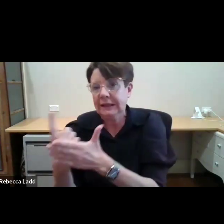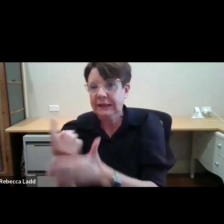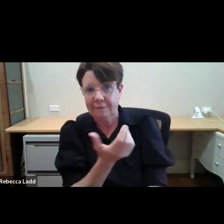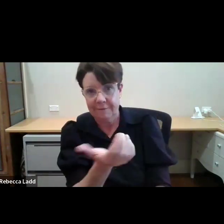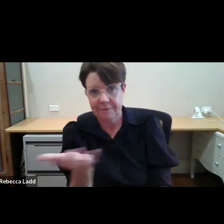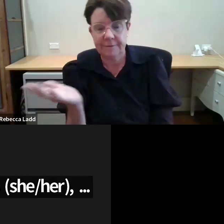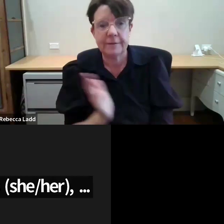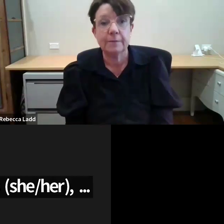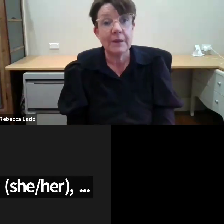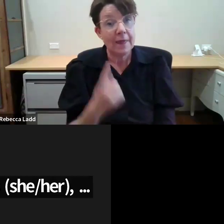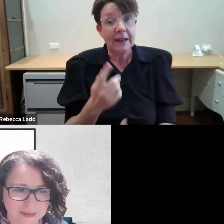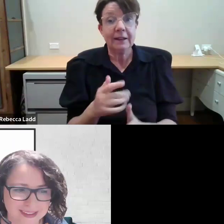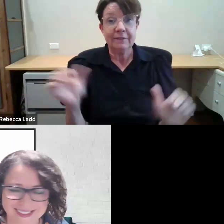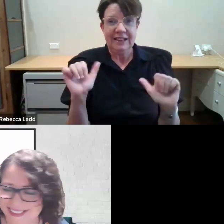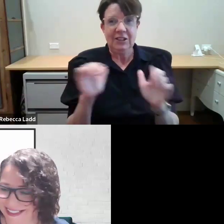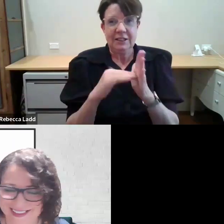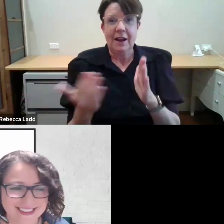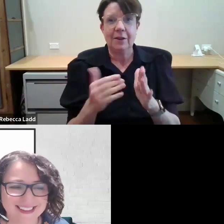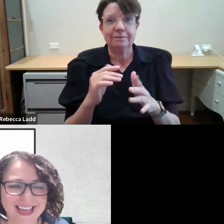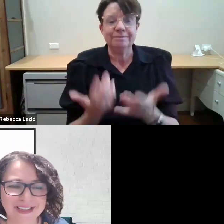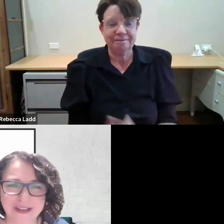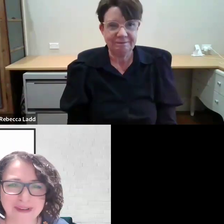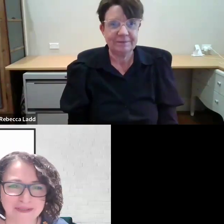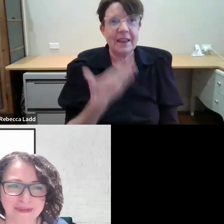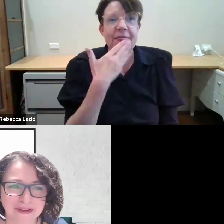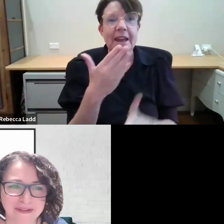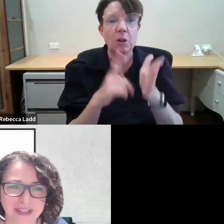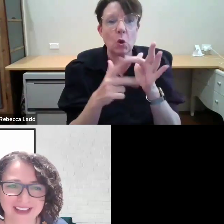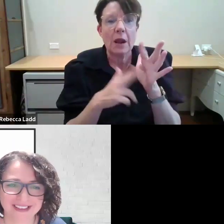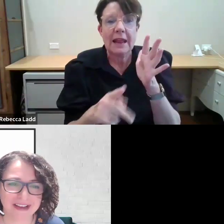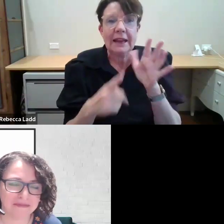really setting the scene for us for how desperate the climate emergency is and the possibilities